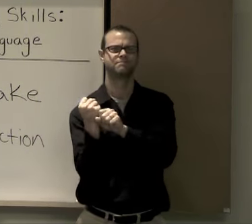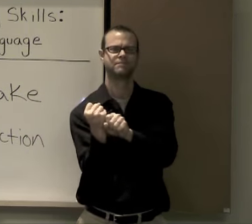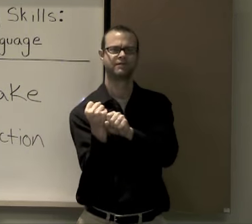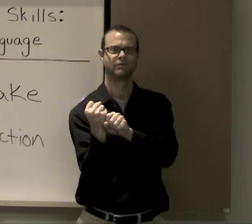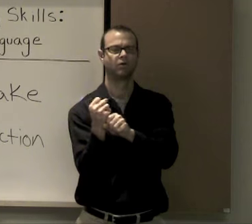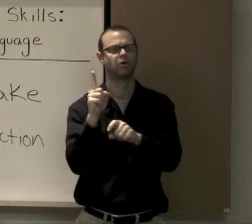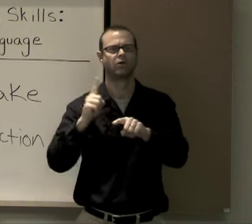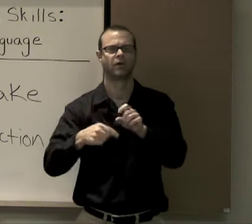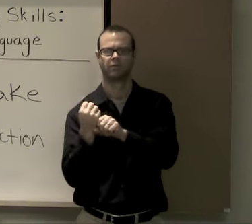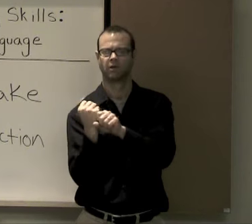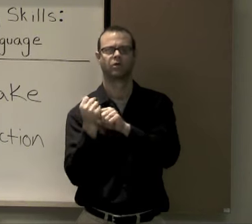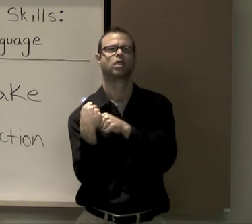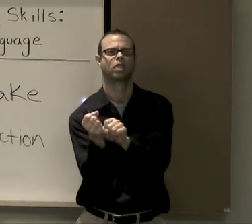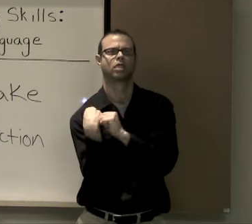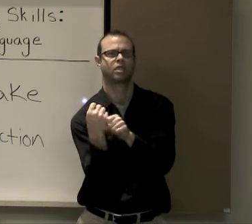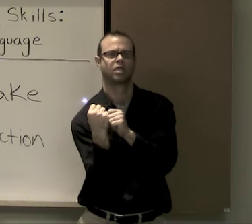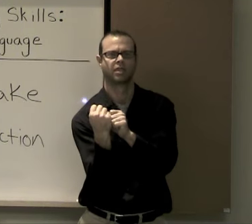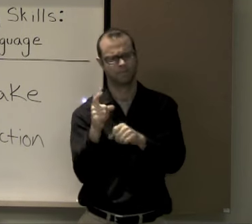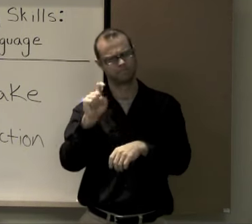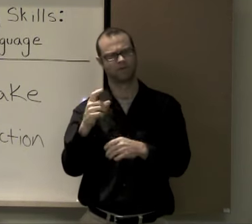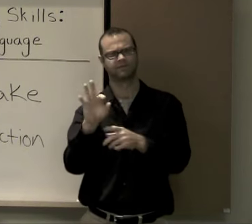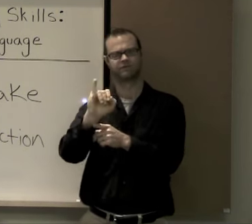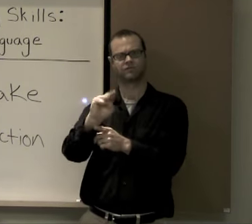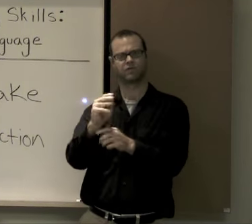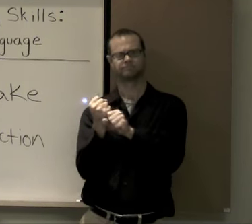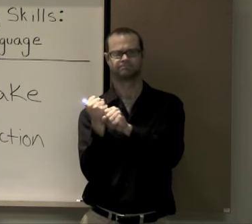the interviewer your name, for example “hello my name is Joe Smith.” Avoid deaf culture